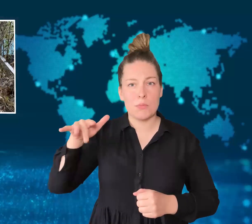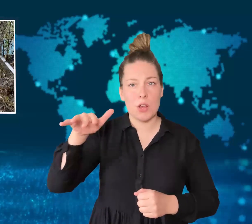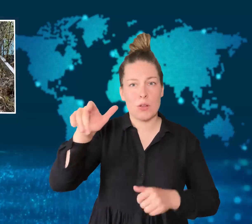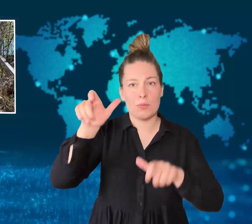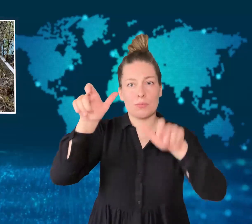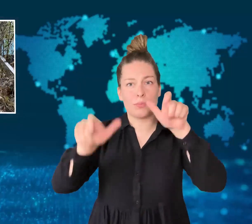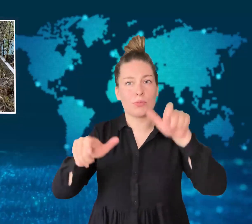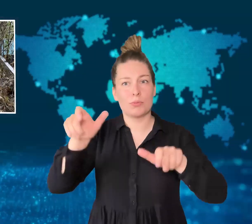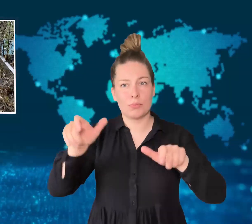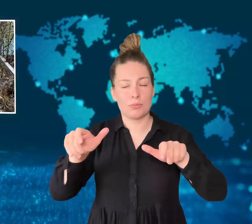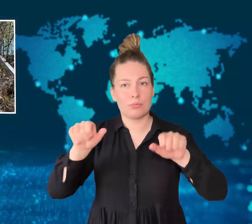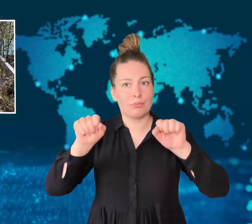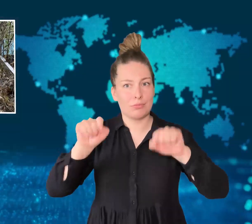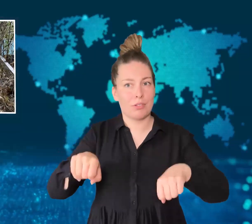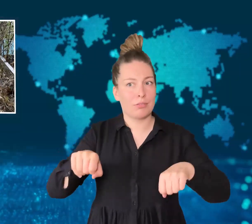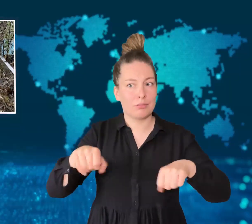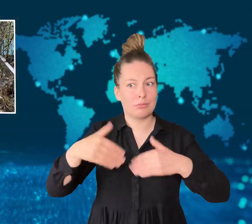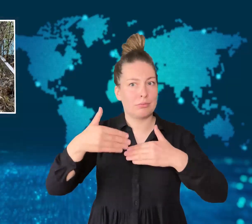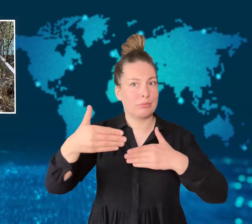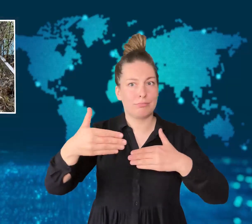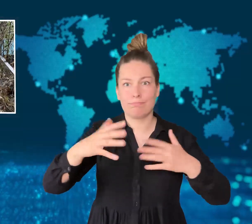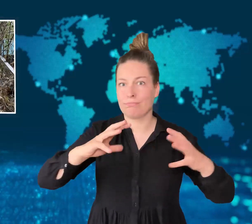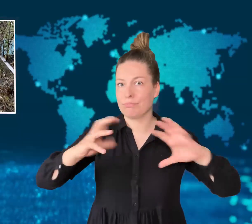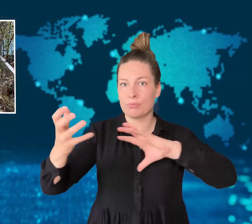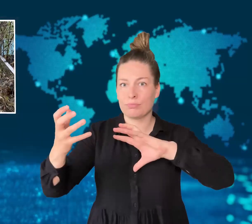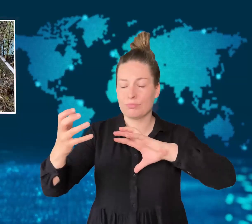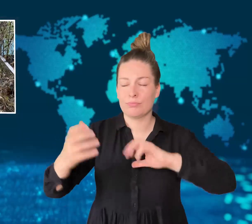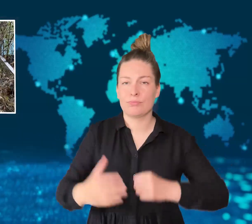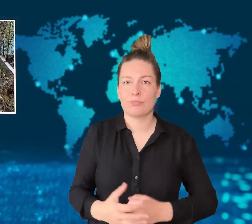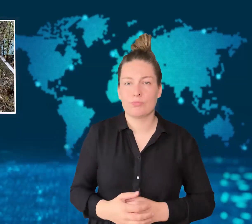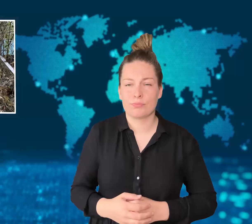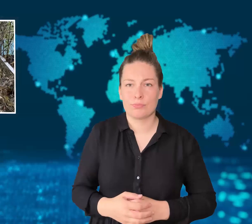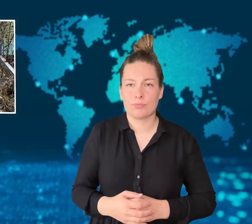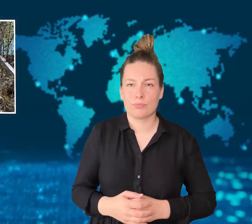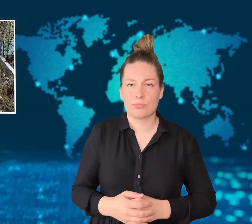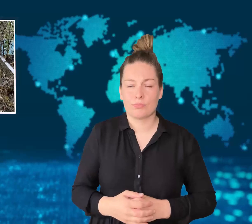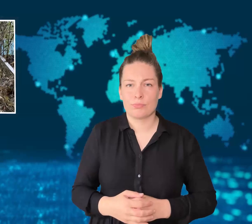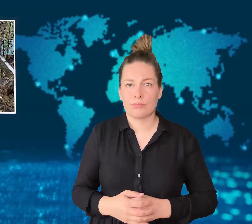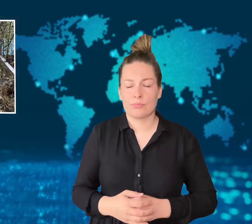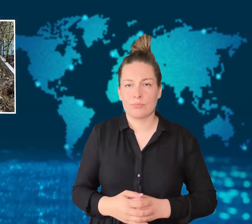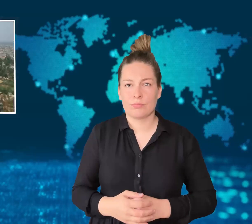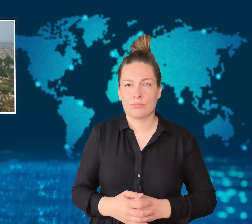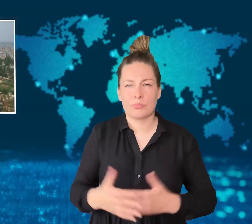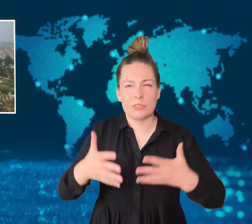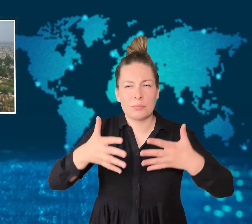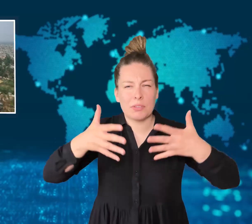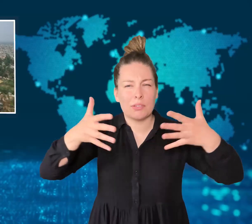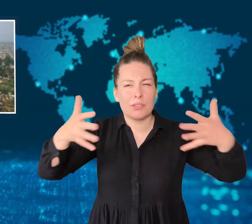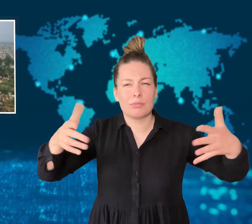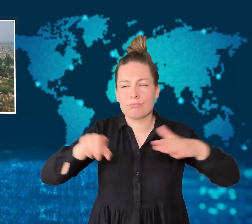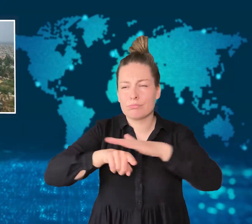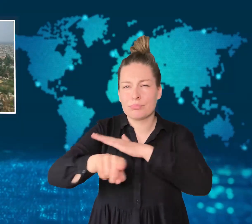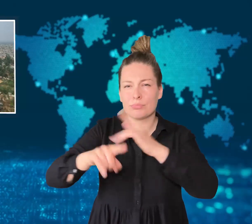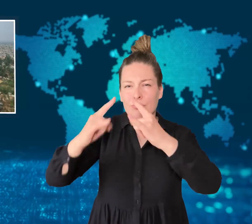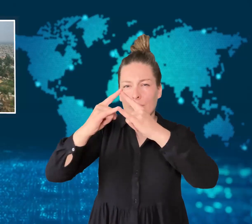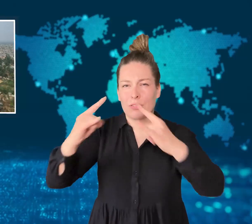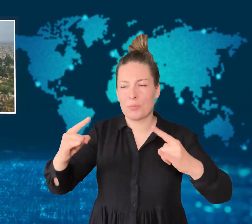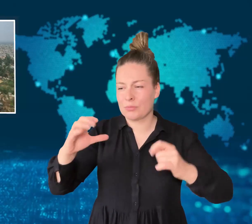There has been a partial evacuation of the large refugee camp - Cox Bazar -